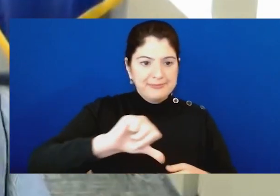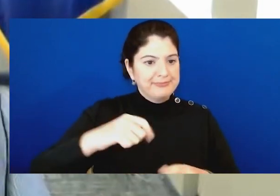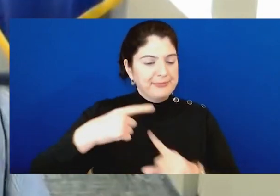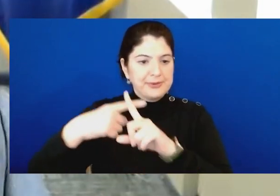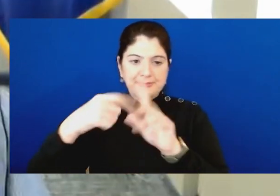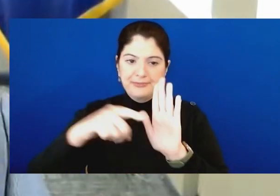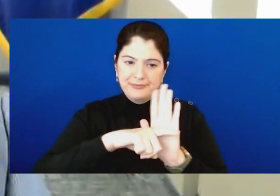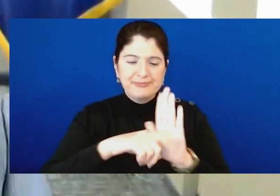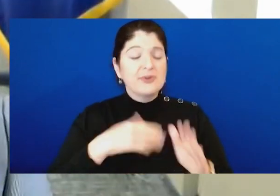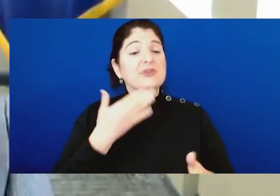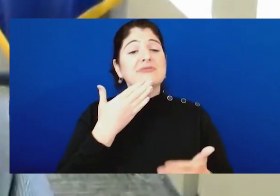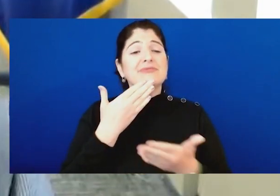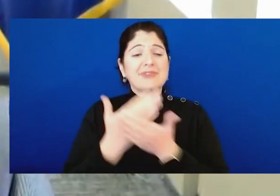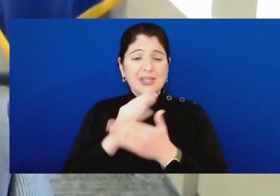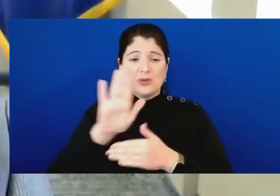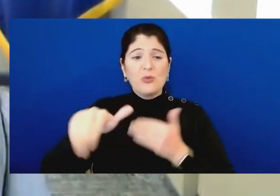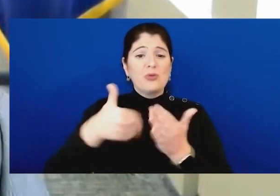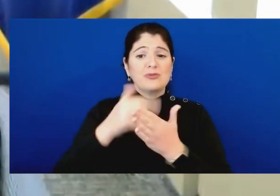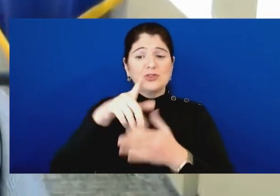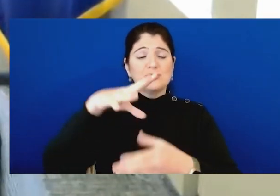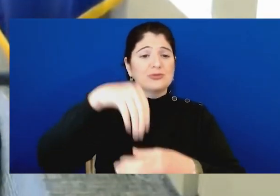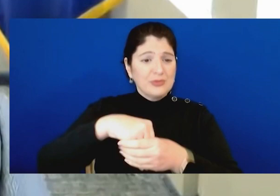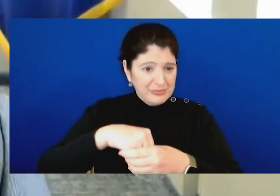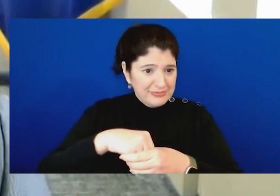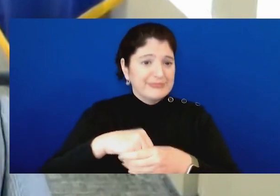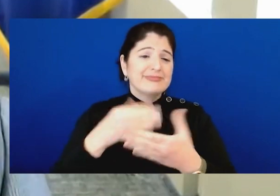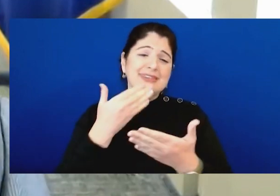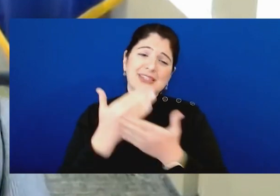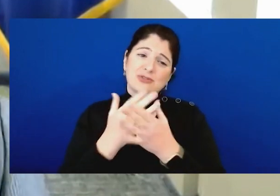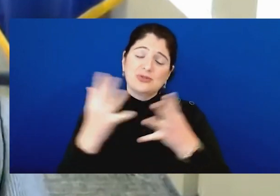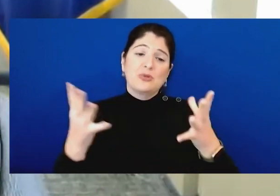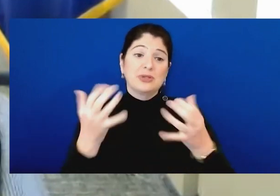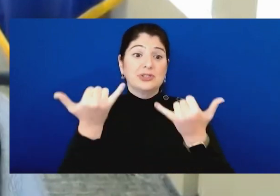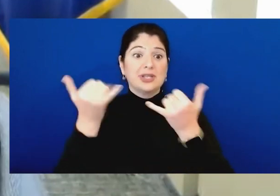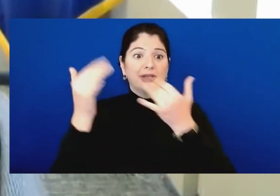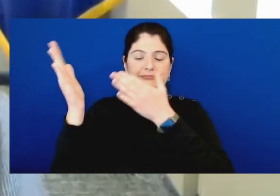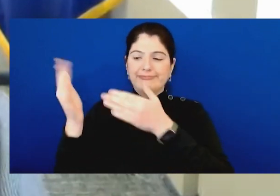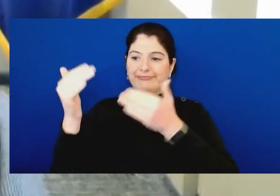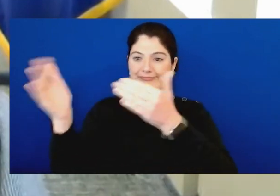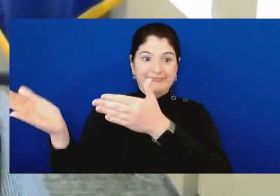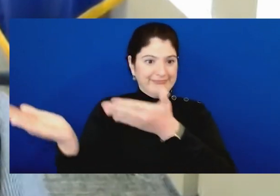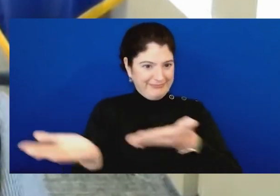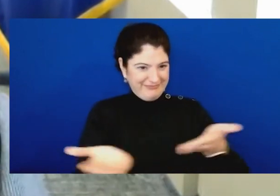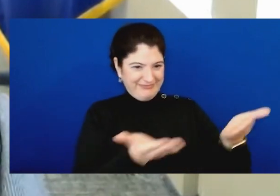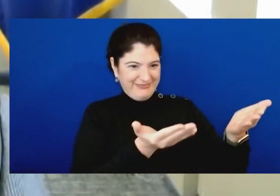to share your thoughts in advance. And I'd like to hand the program back to Executive Director Larios.